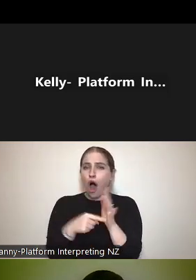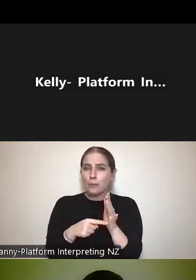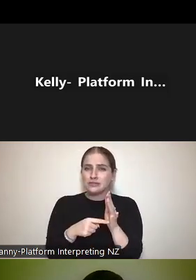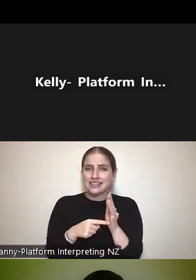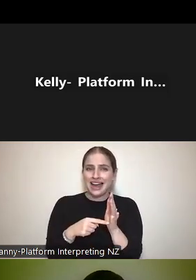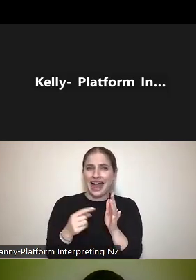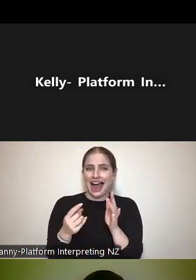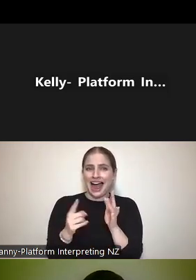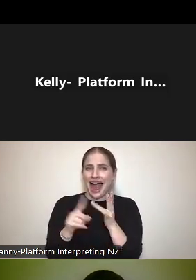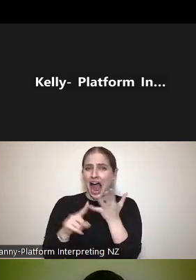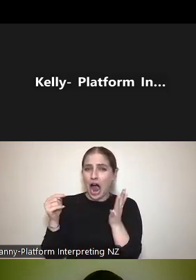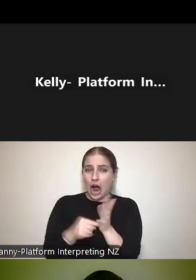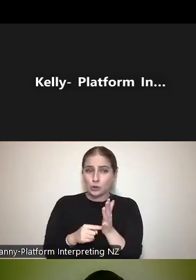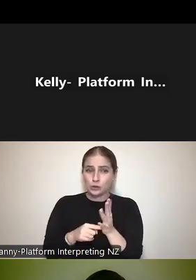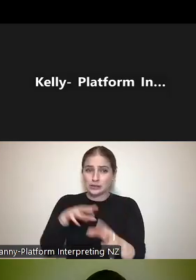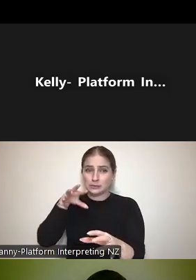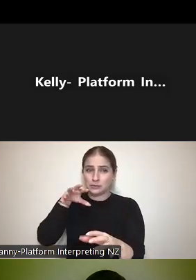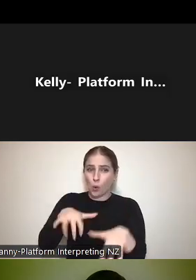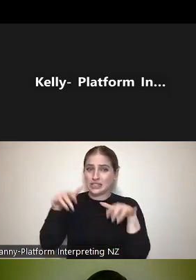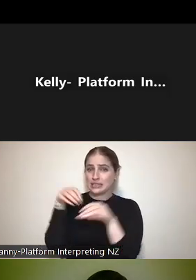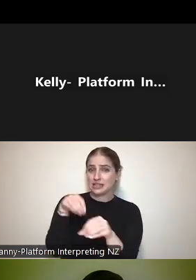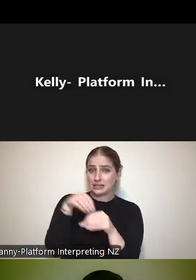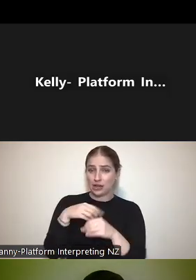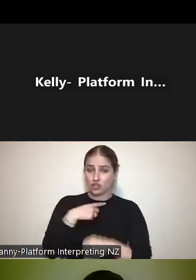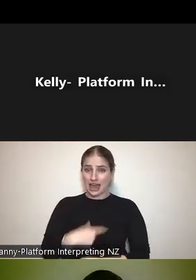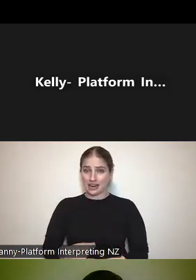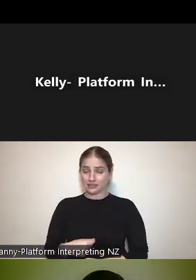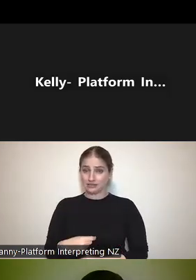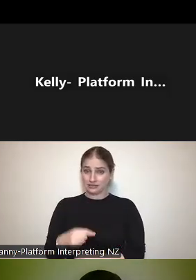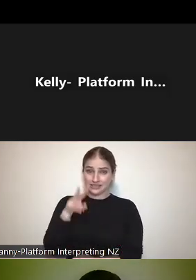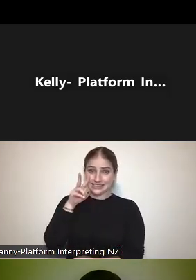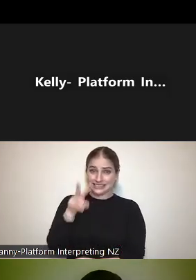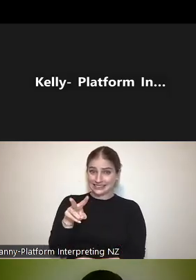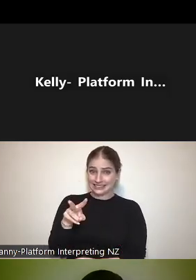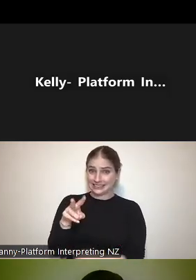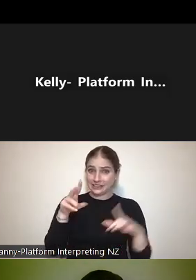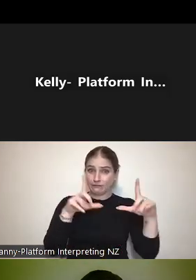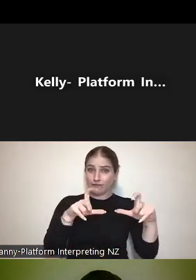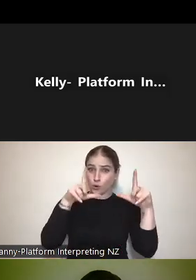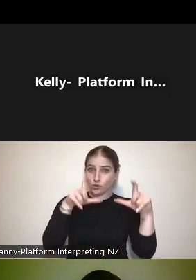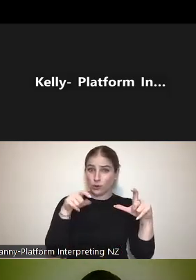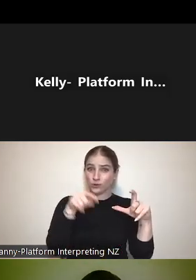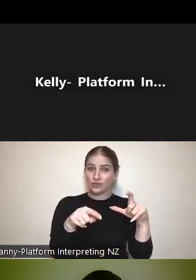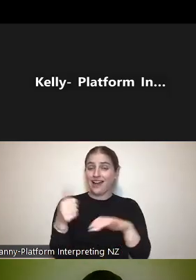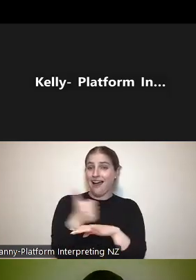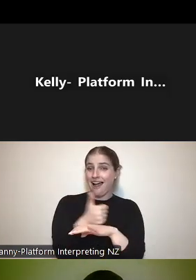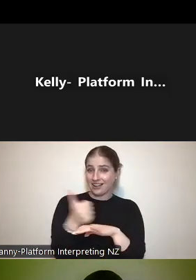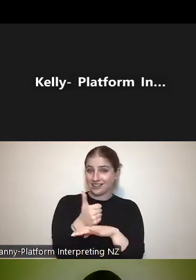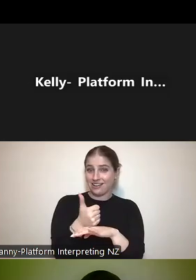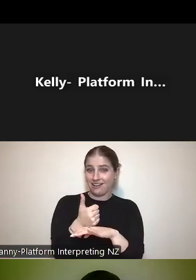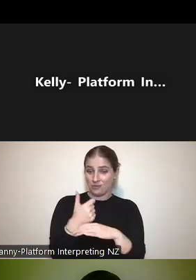the screen, is a, actor modeling one of these, during an improv show. So this actor,